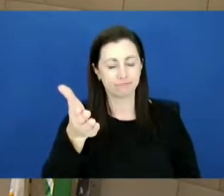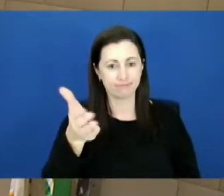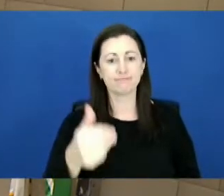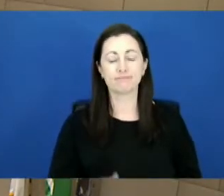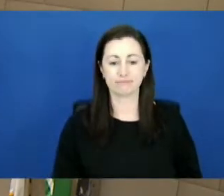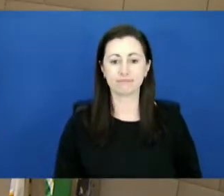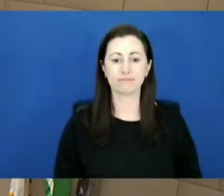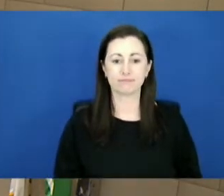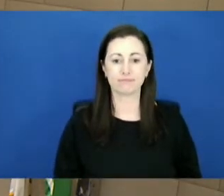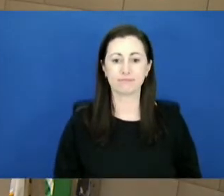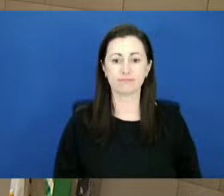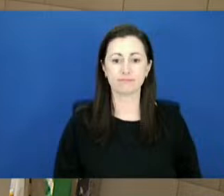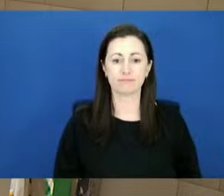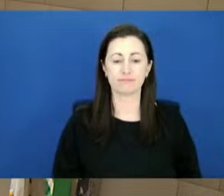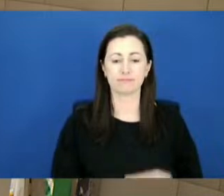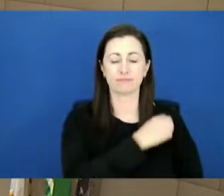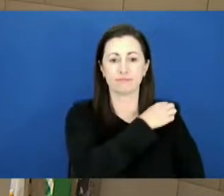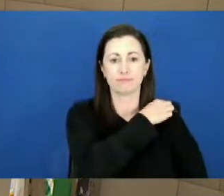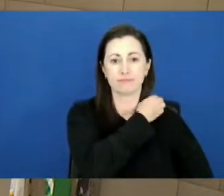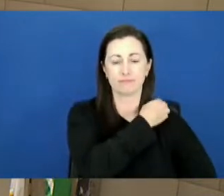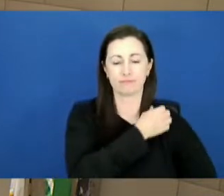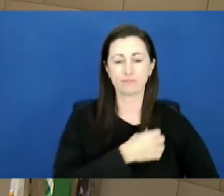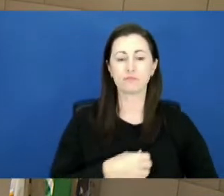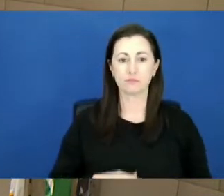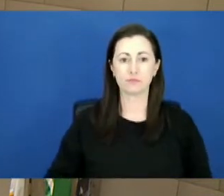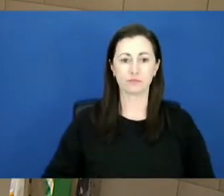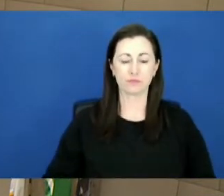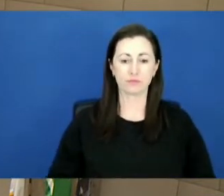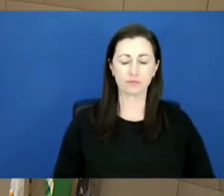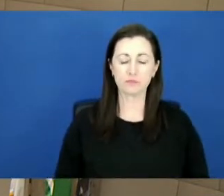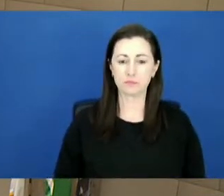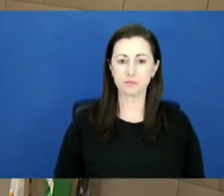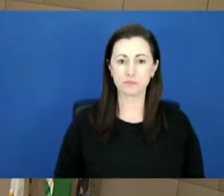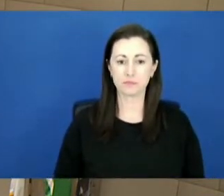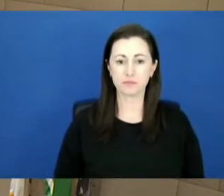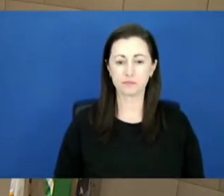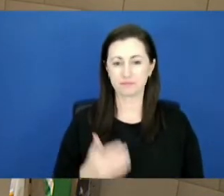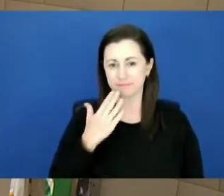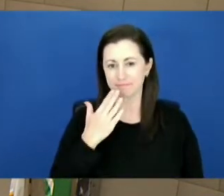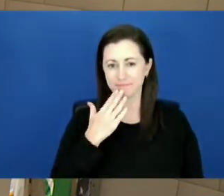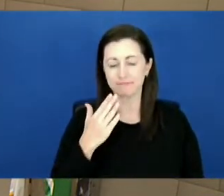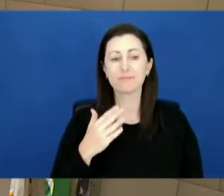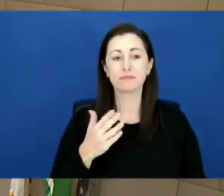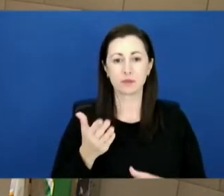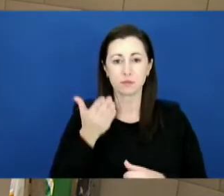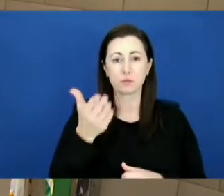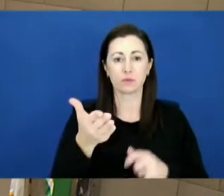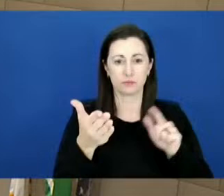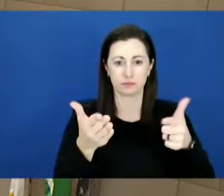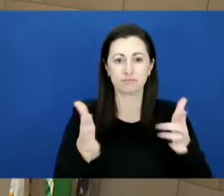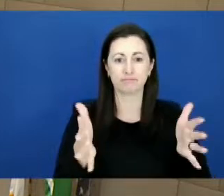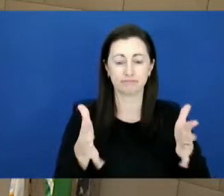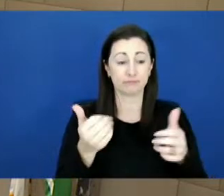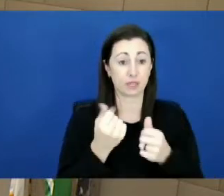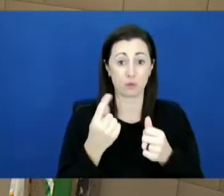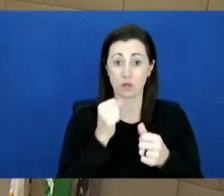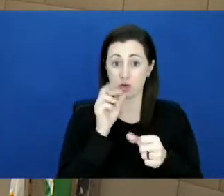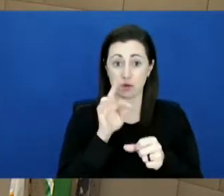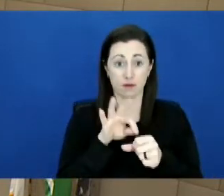TRAINING TO YOUTH COACHES. SO MOVED, MR. CHAIRMAN.